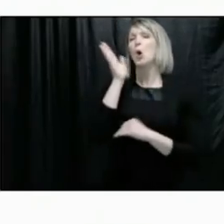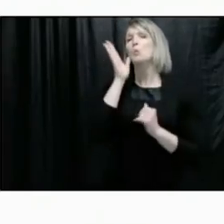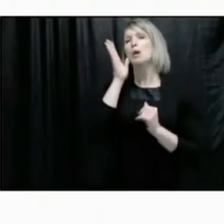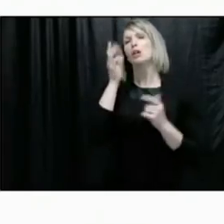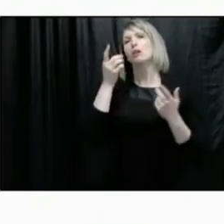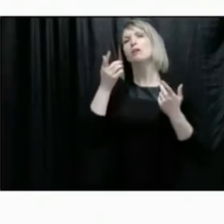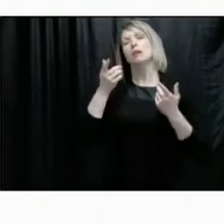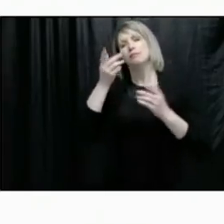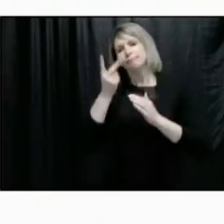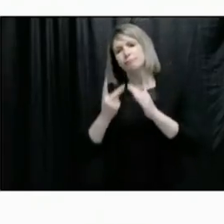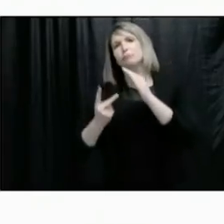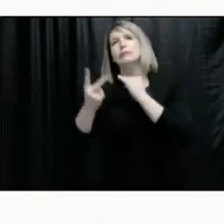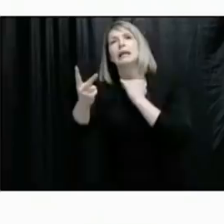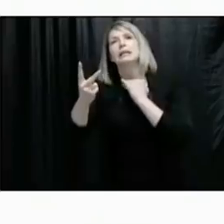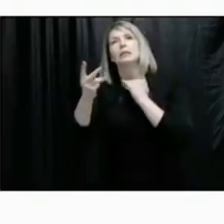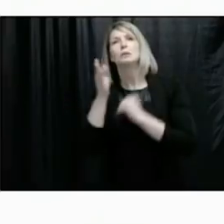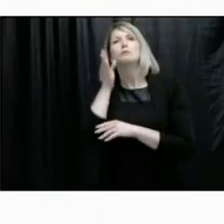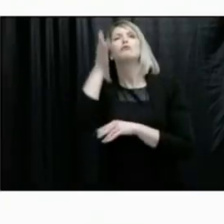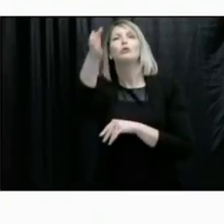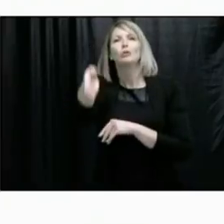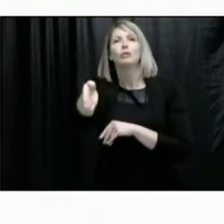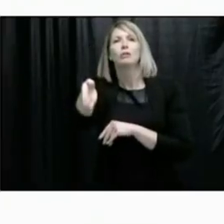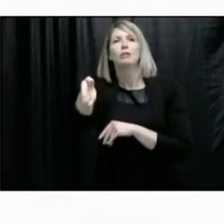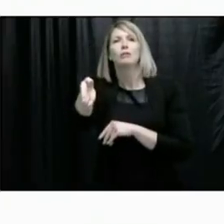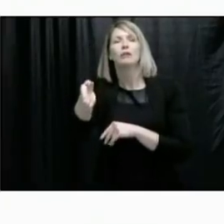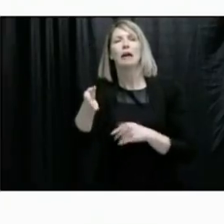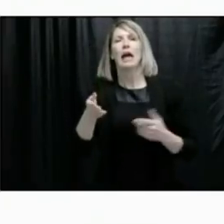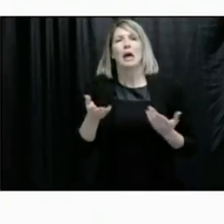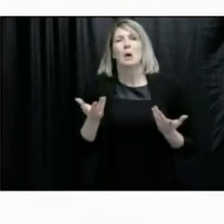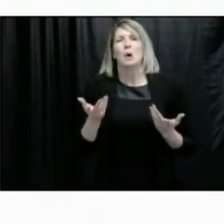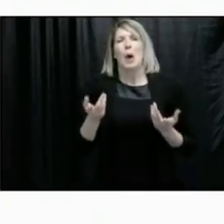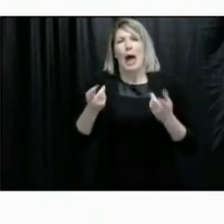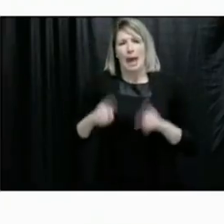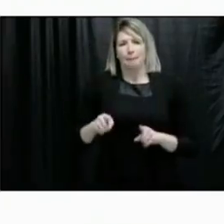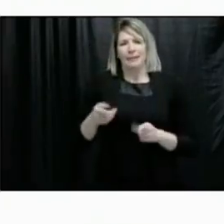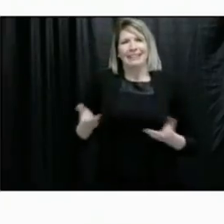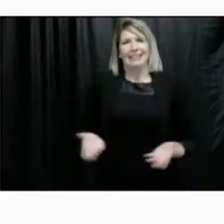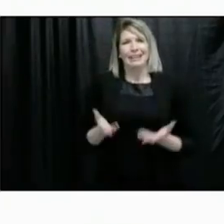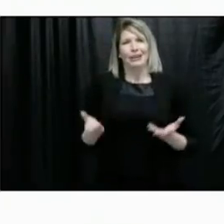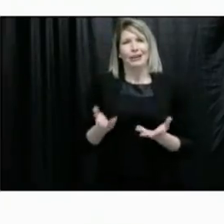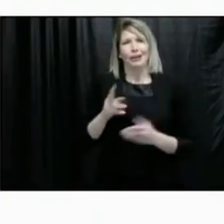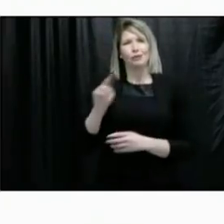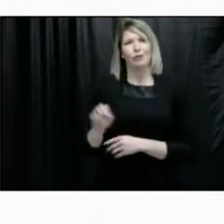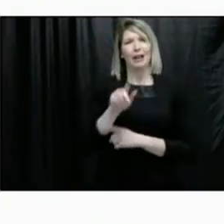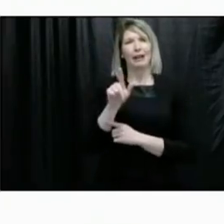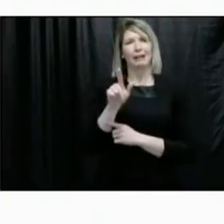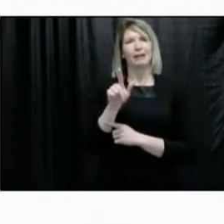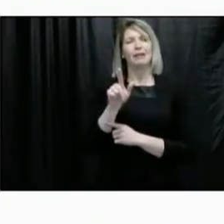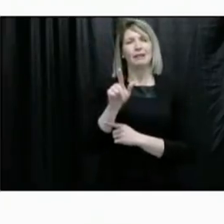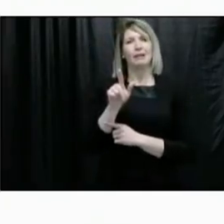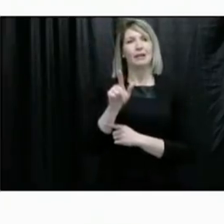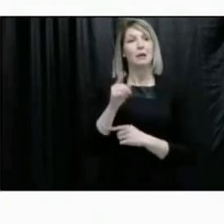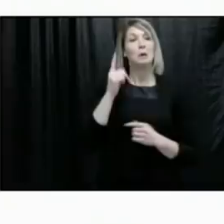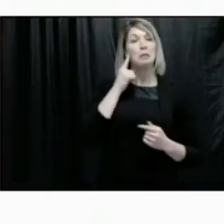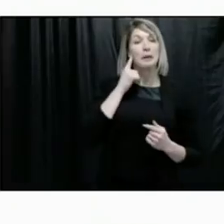WHAT IS INFECTED. WE'LL LOOK FORWARD AND WE'RE